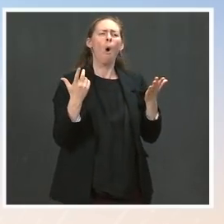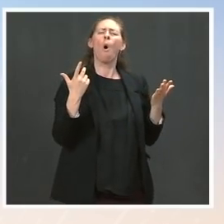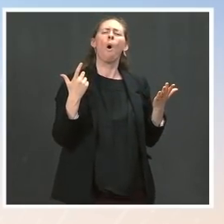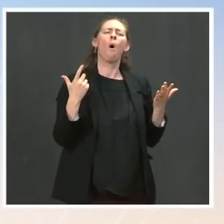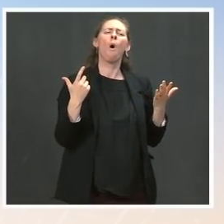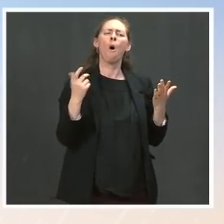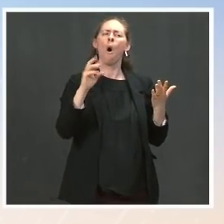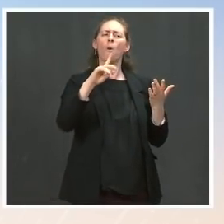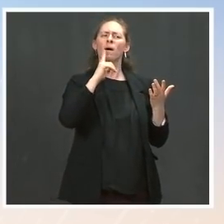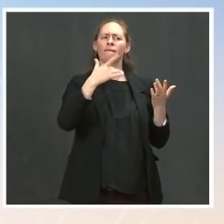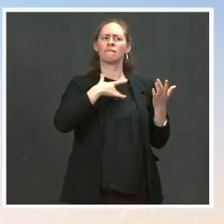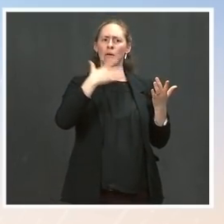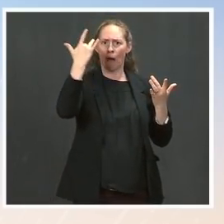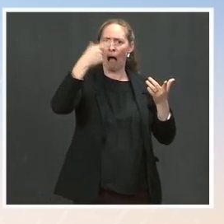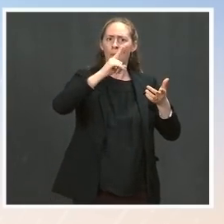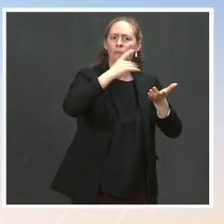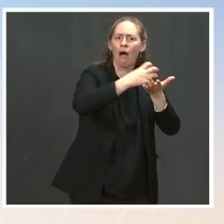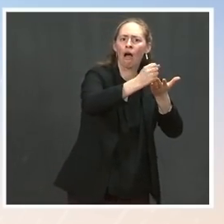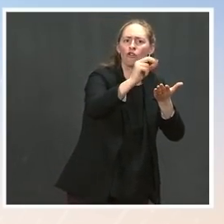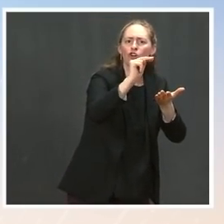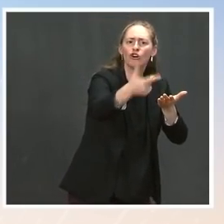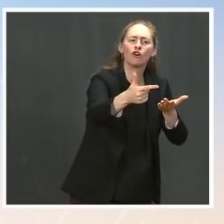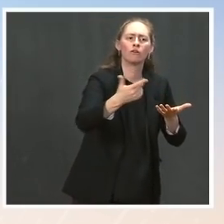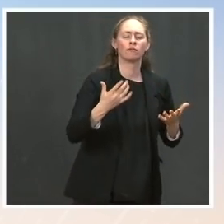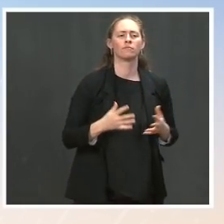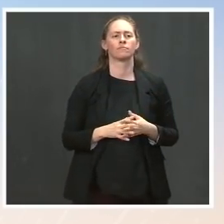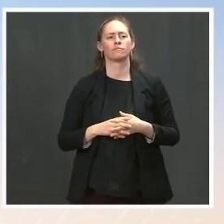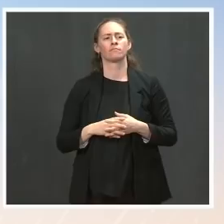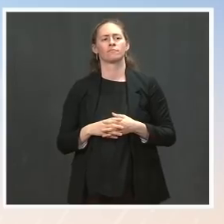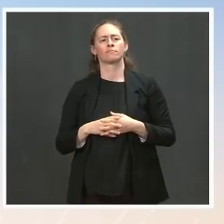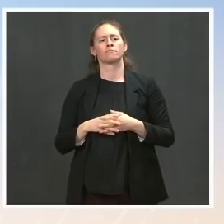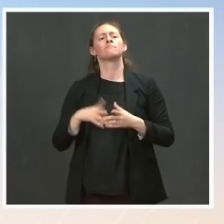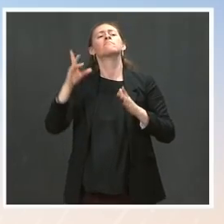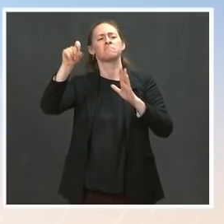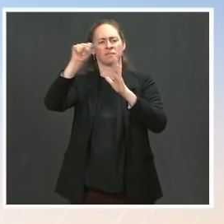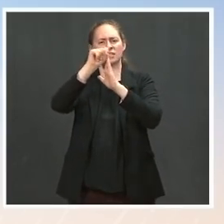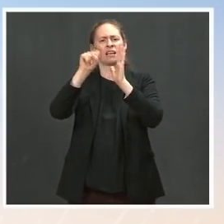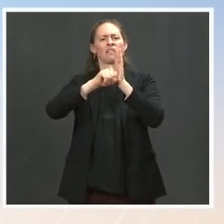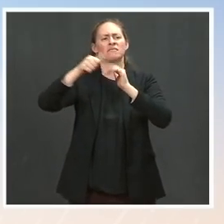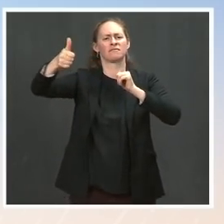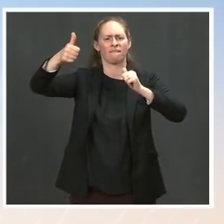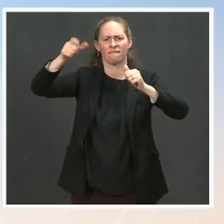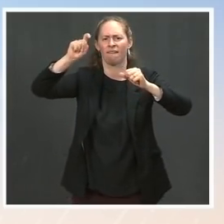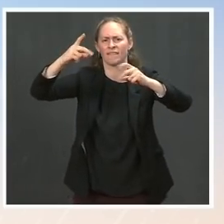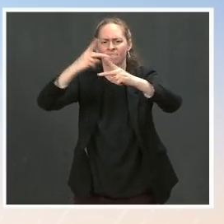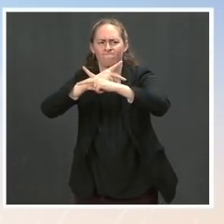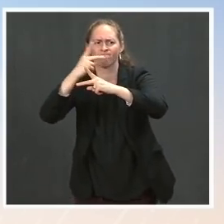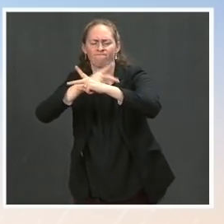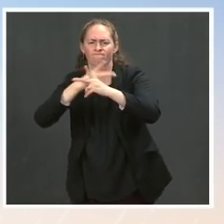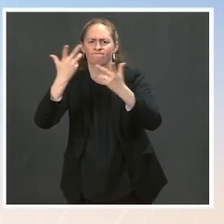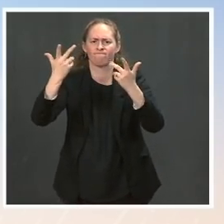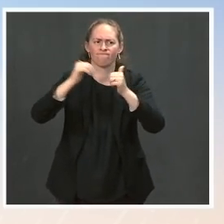to have their own implementation plans, and we certainly work with them to advise how to distribute the vaccines most --